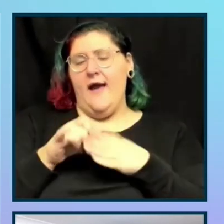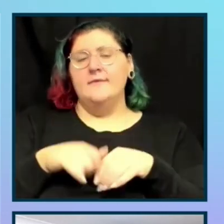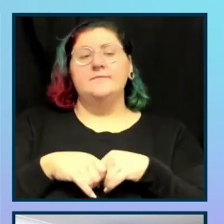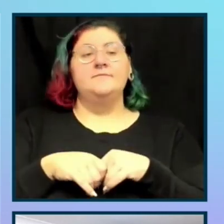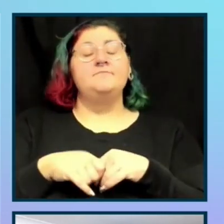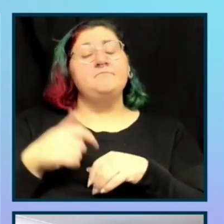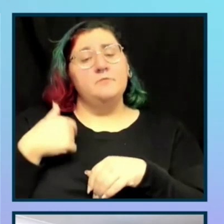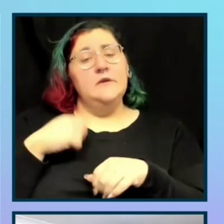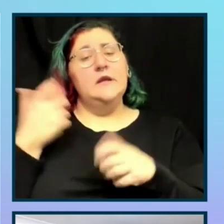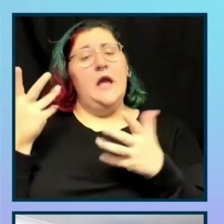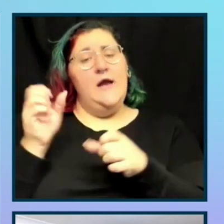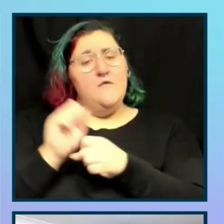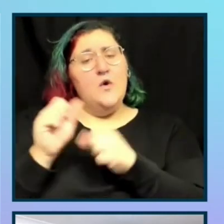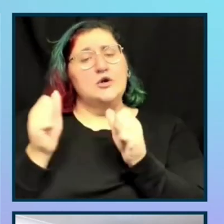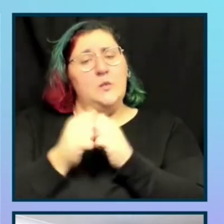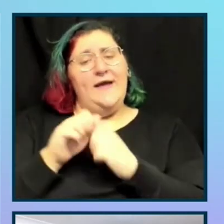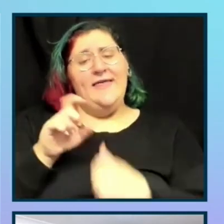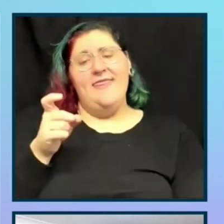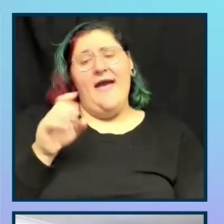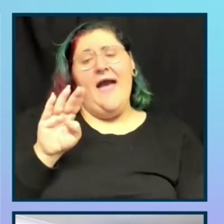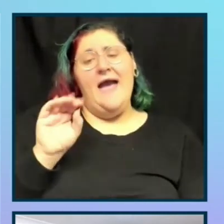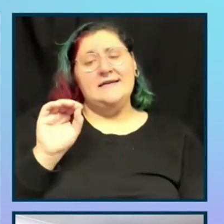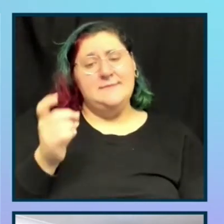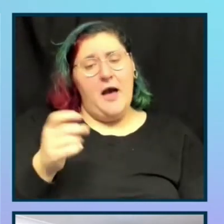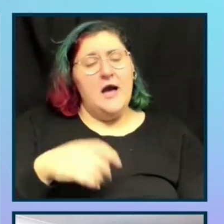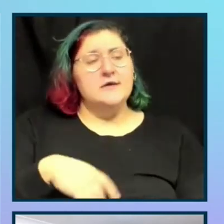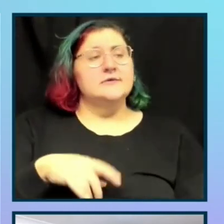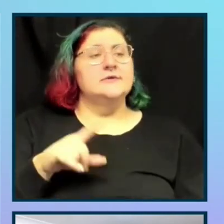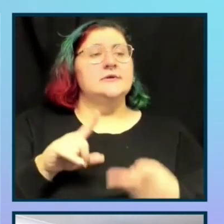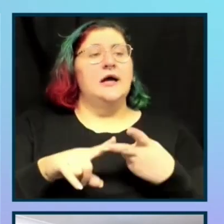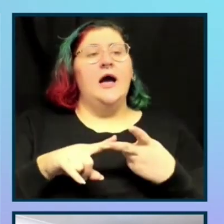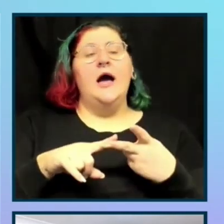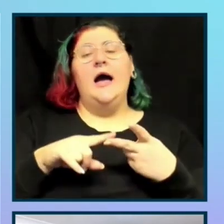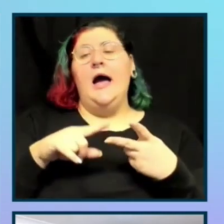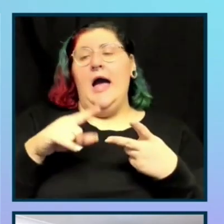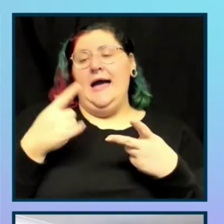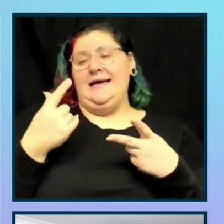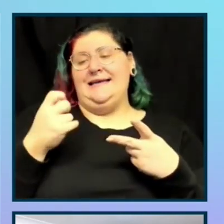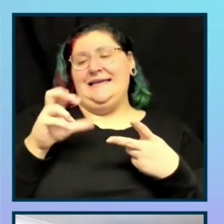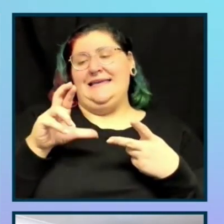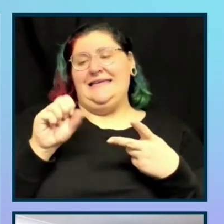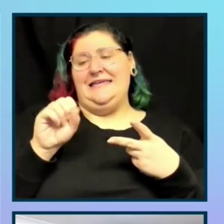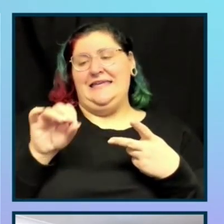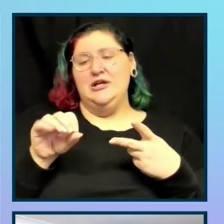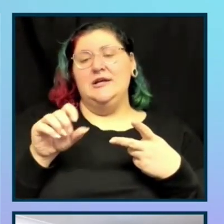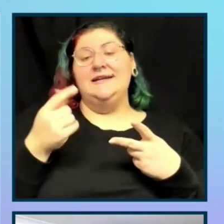So I've worked with coalition on Gears-5, for navigation ping escape mode,